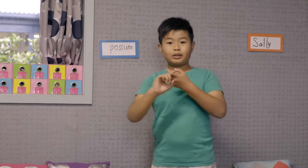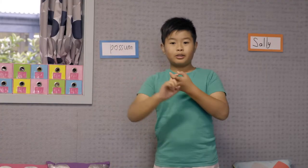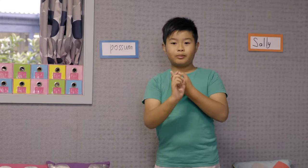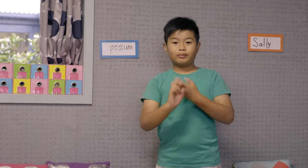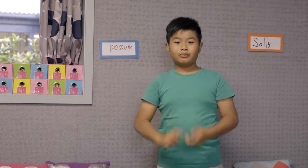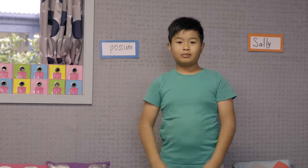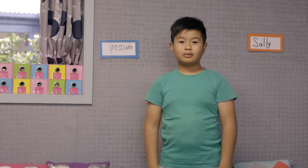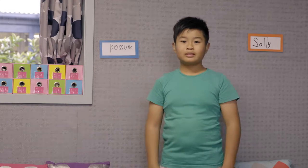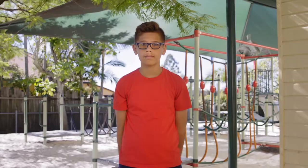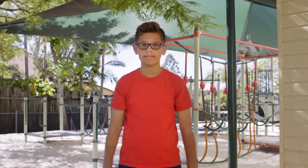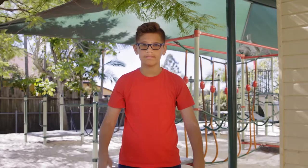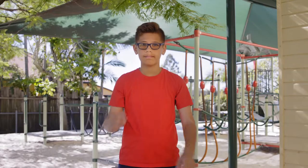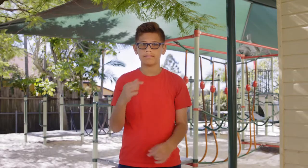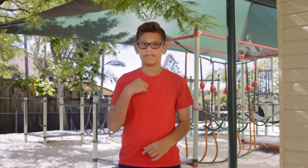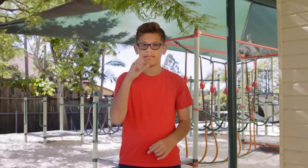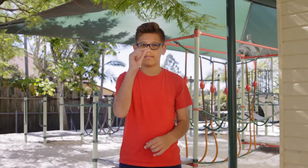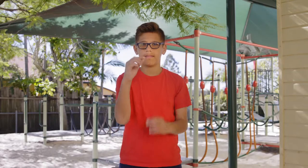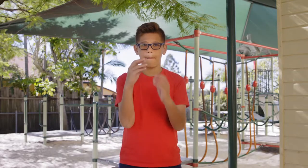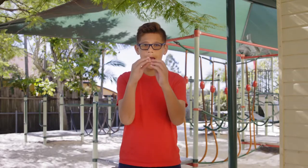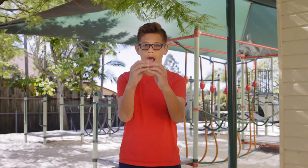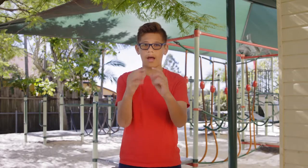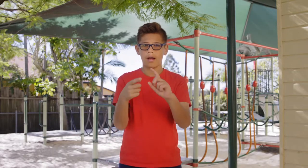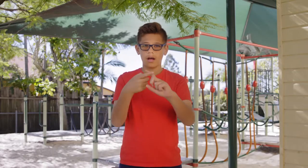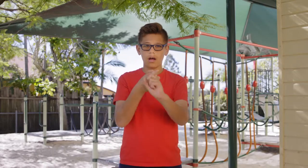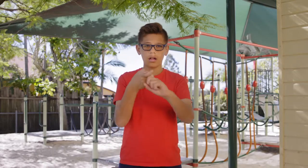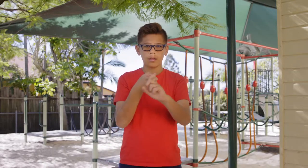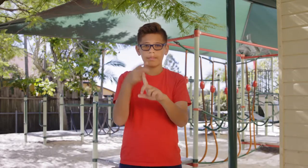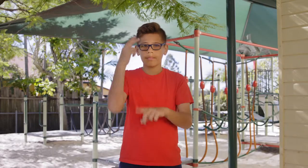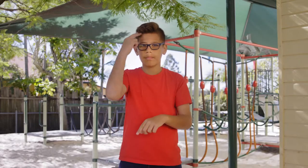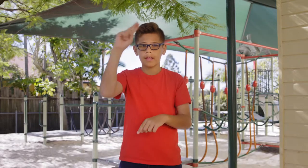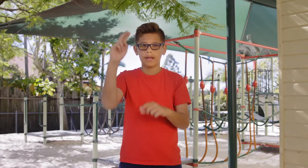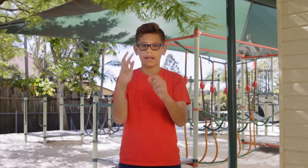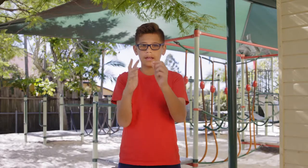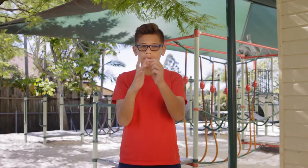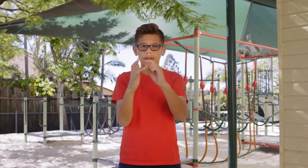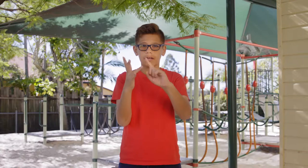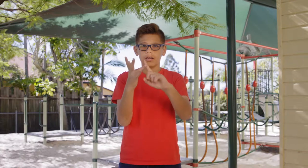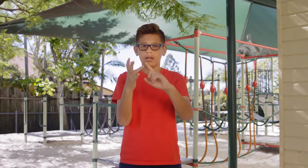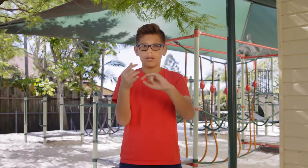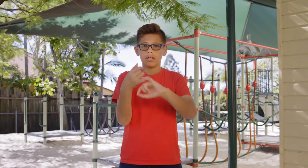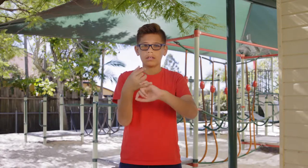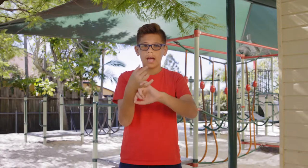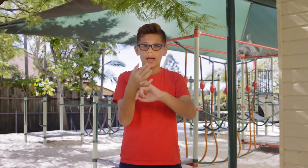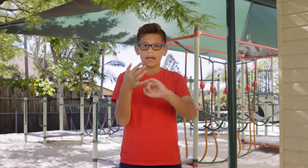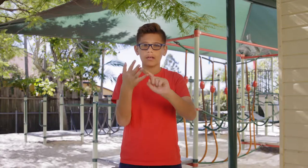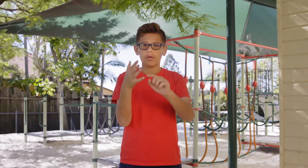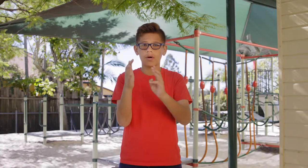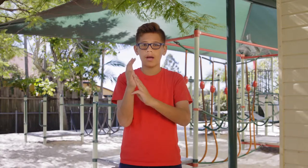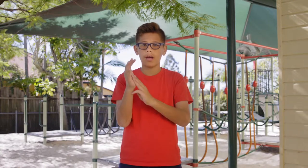Possum. I can finger spell Possum's name. P-O-S-S-U-M.